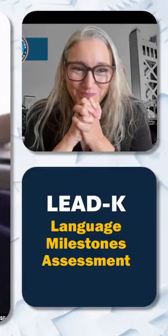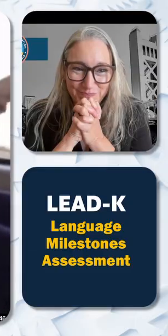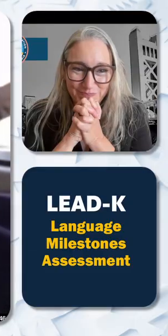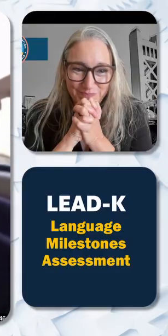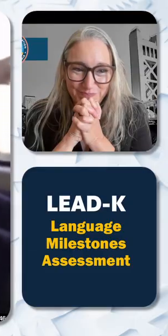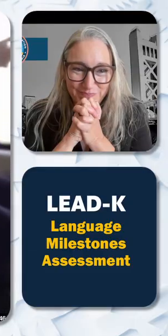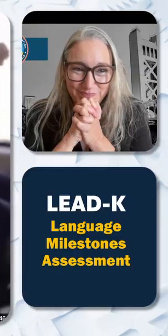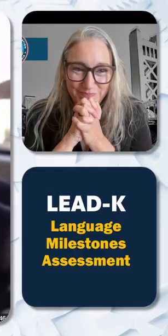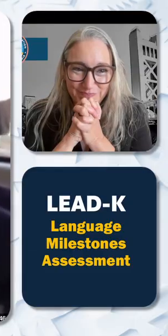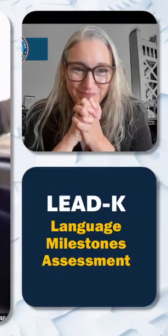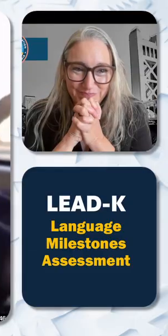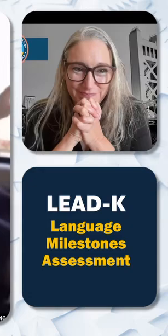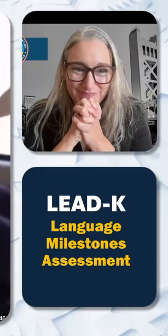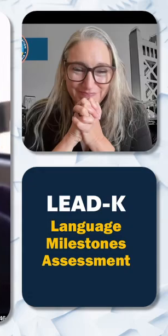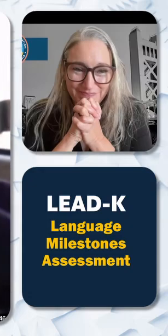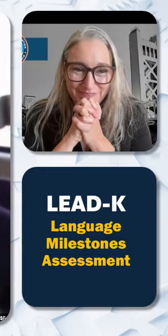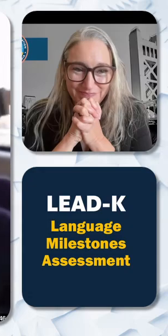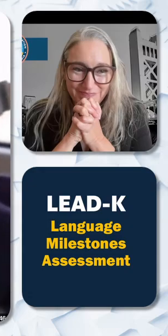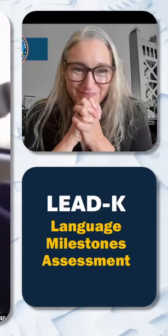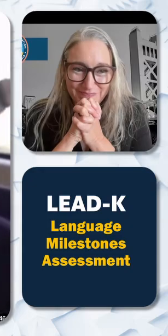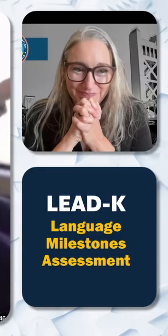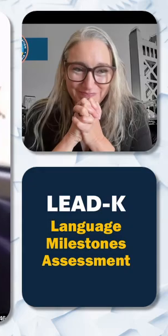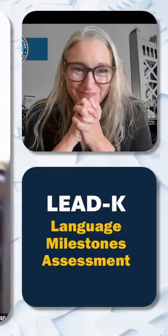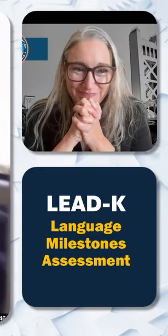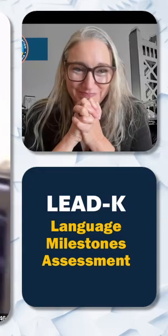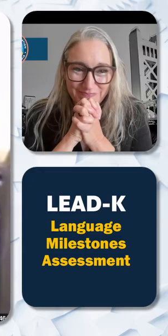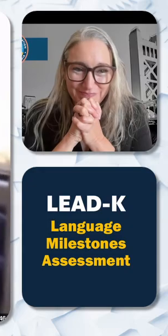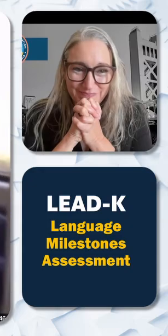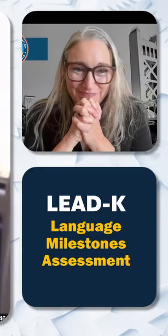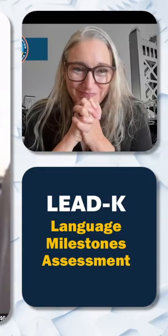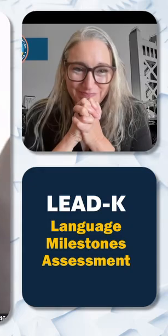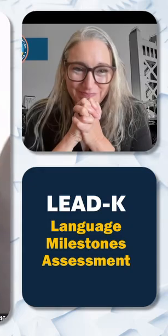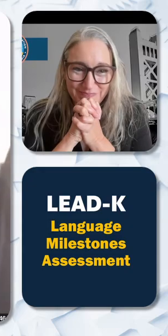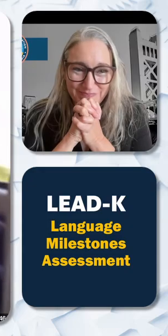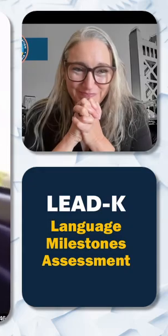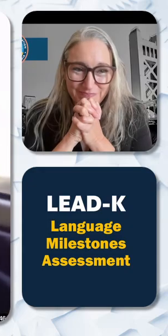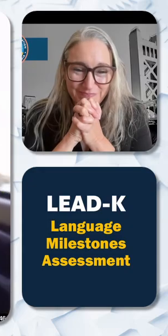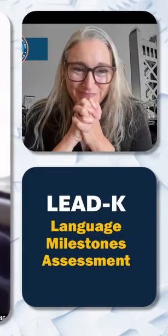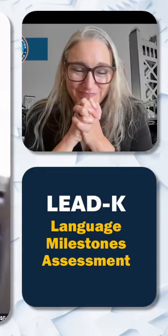look out there." He taps Travis' shoulder to get his attention. Travis: "Yeah,